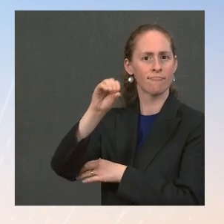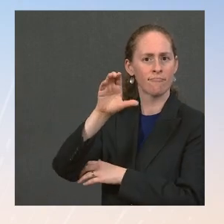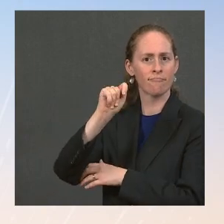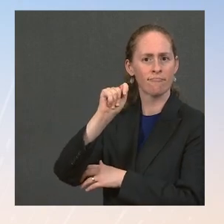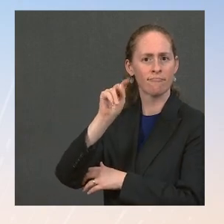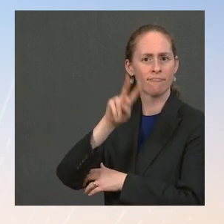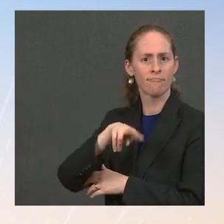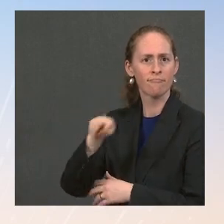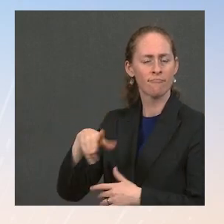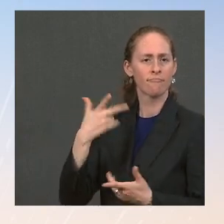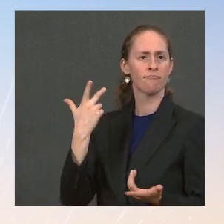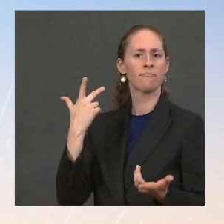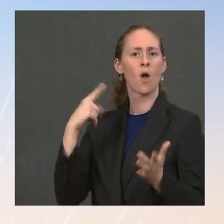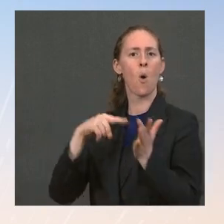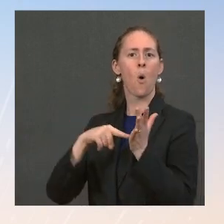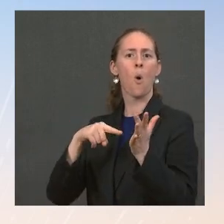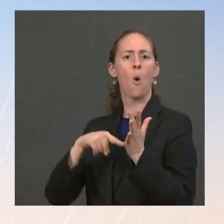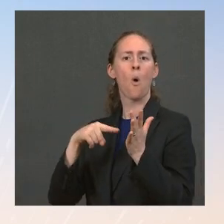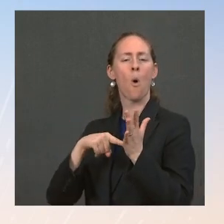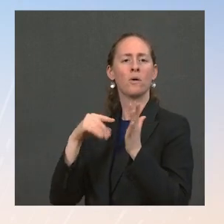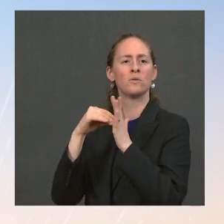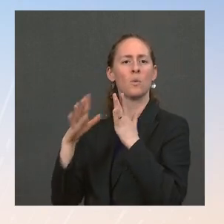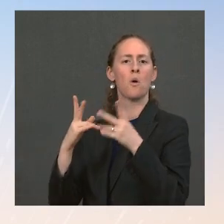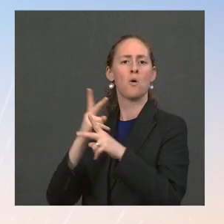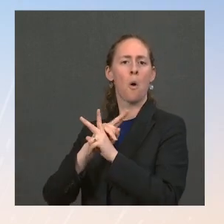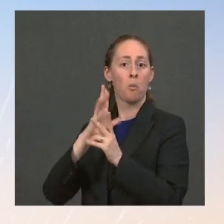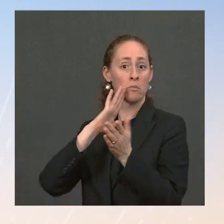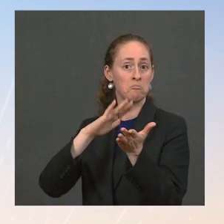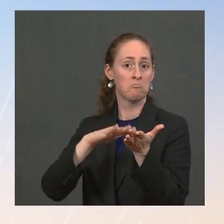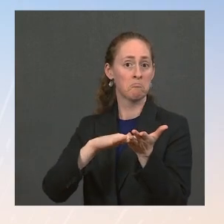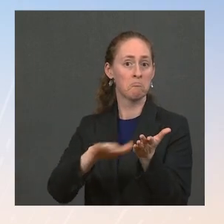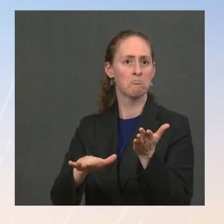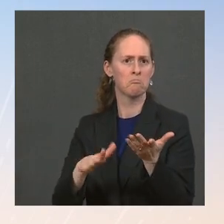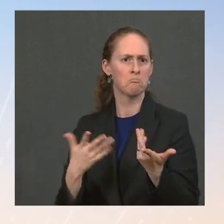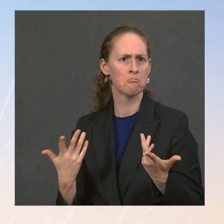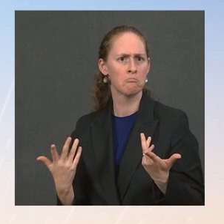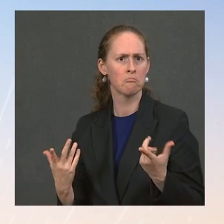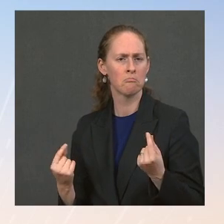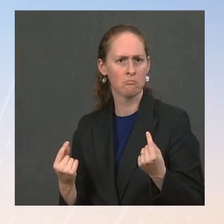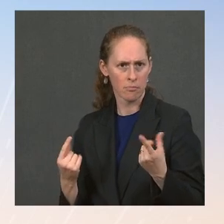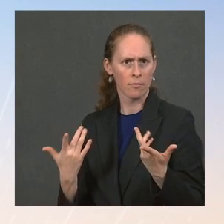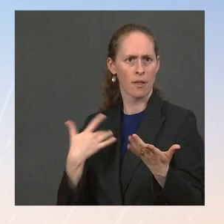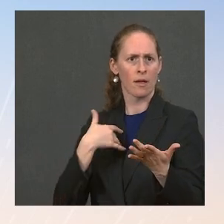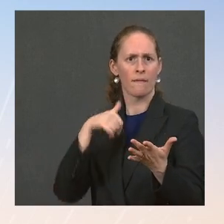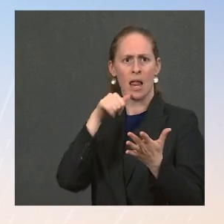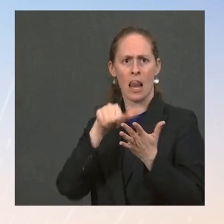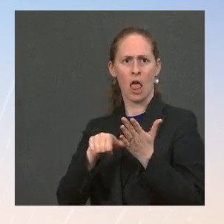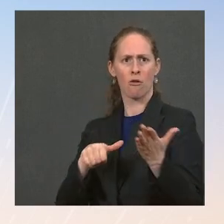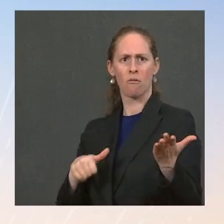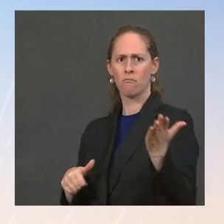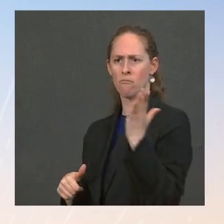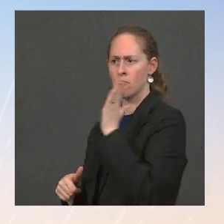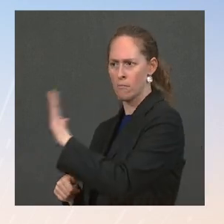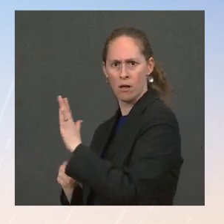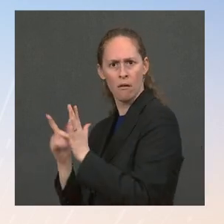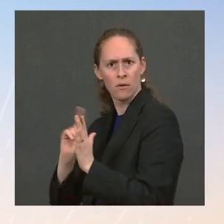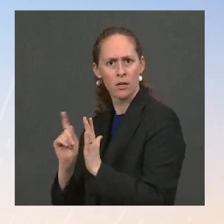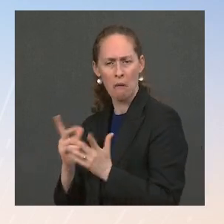and that frustration is out there? And what's your reaction to it? Ms. Psaki: I'm not aware of the letter. I haven't seen the letter. It -- I'm sure someone in our legislative team --